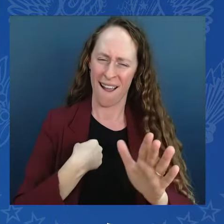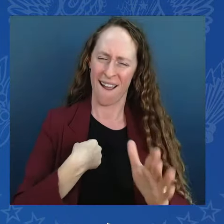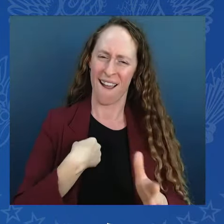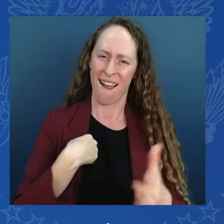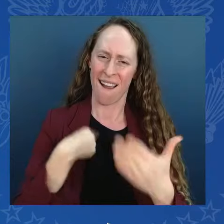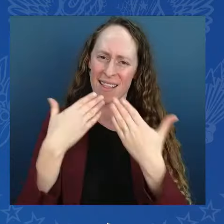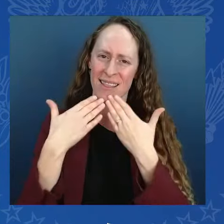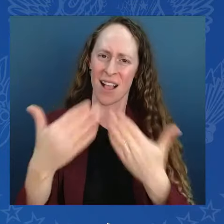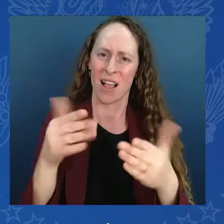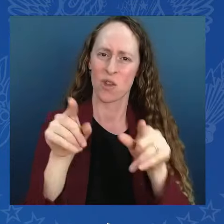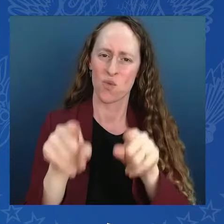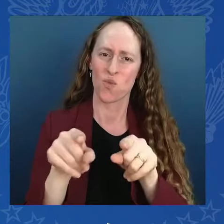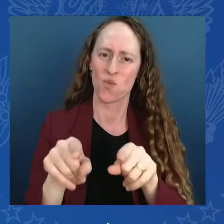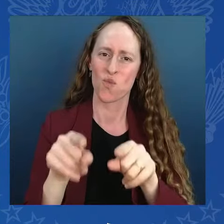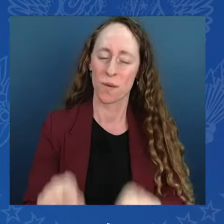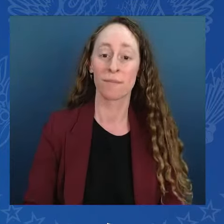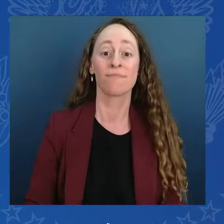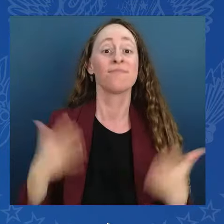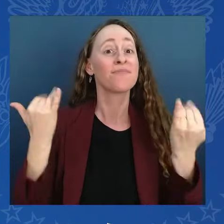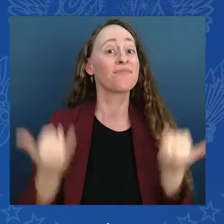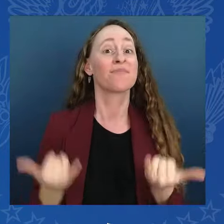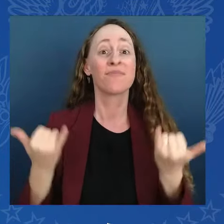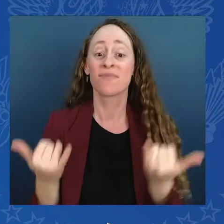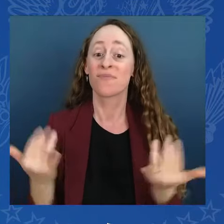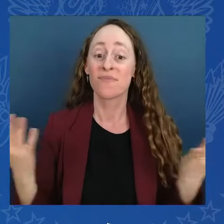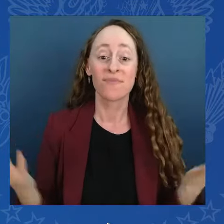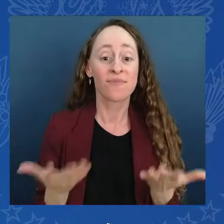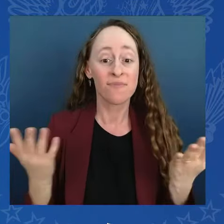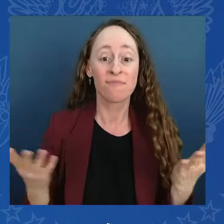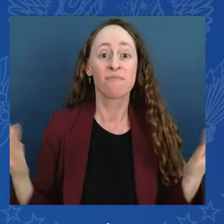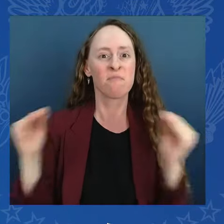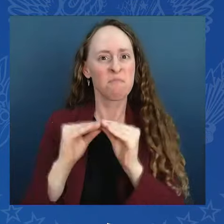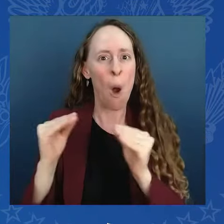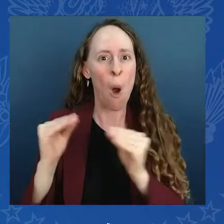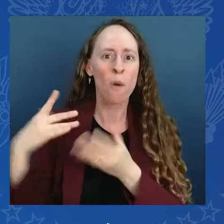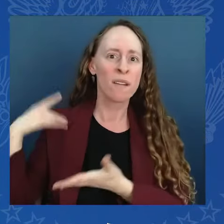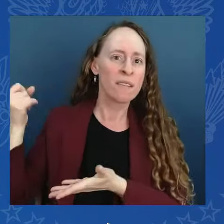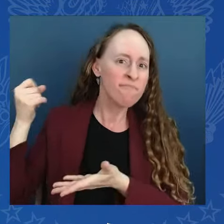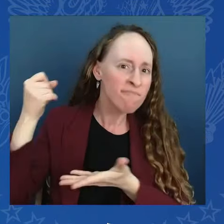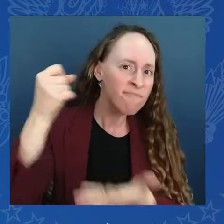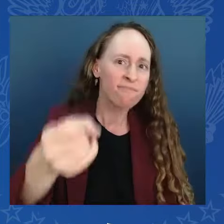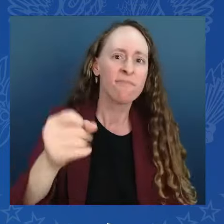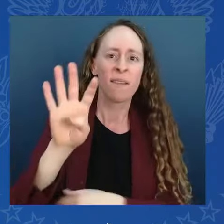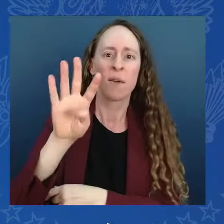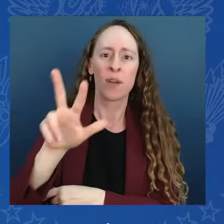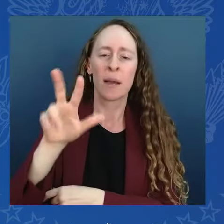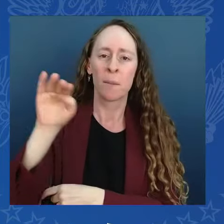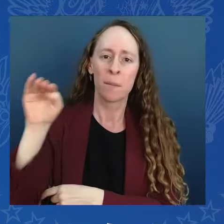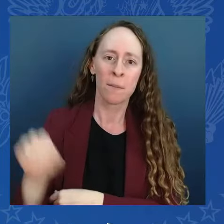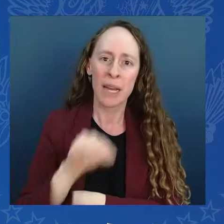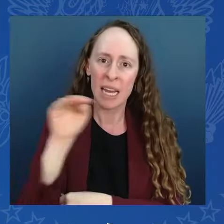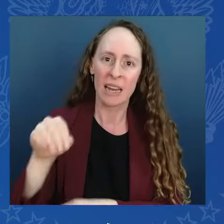as part of two, six -- $2.6 billion nationwide to support replacing lead pipe service lines.